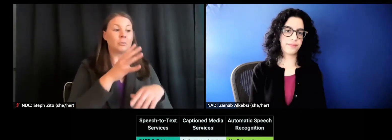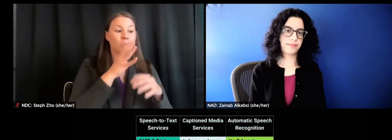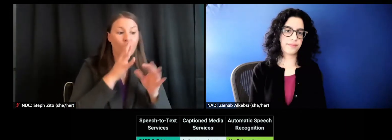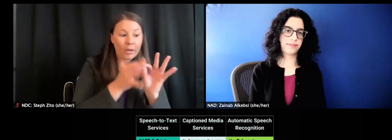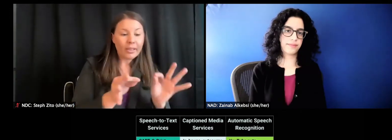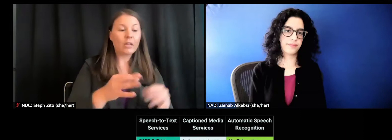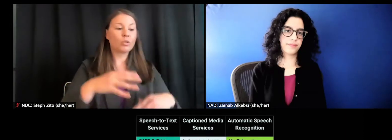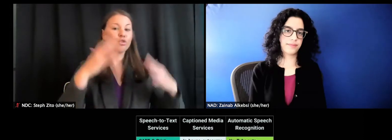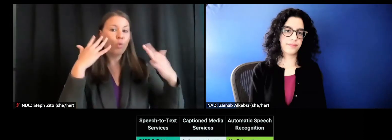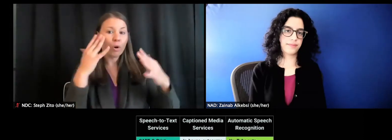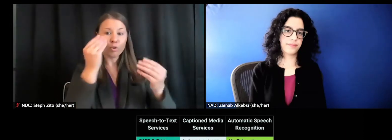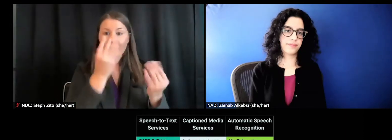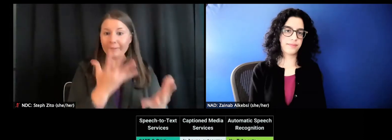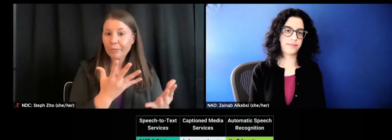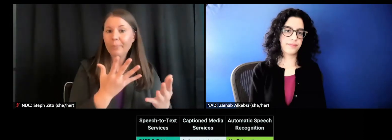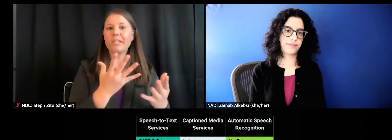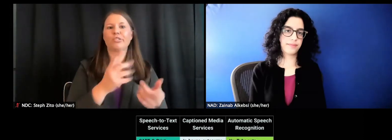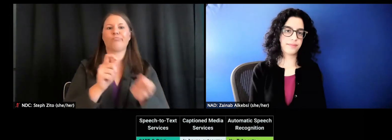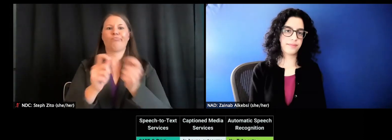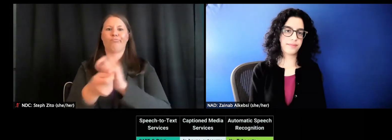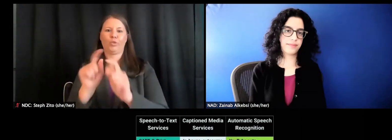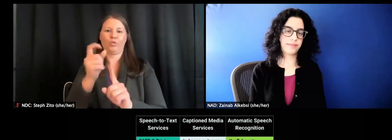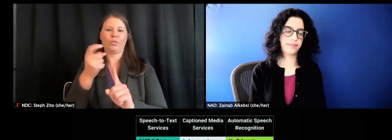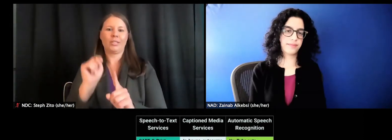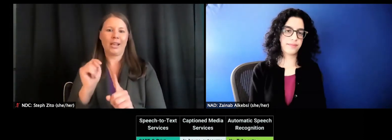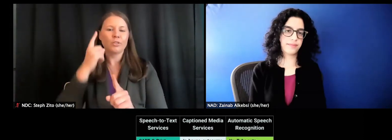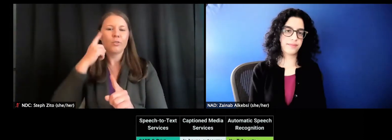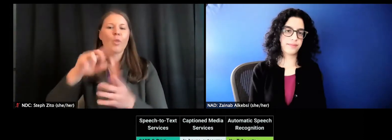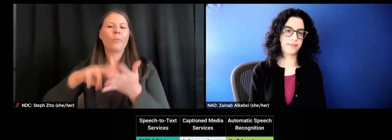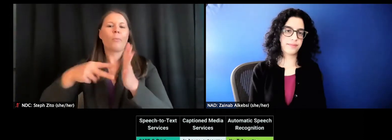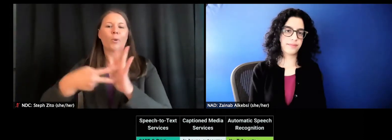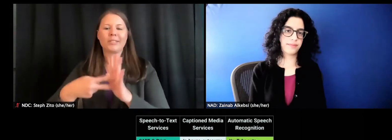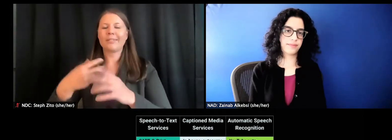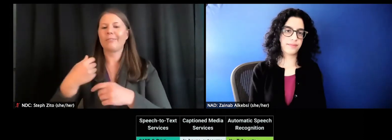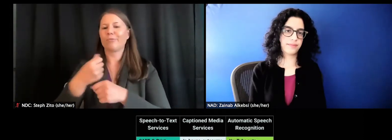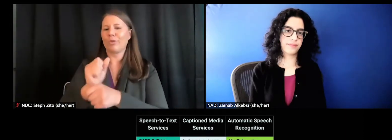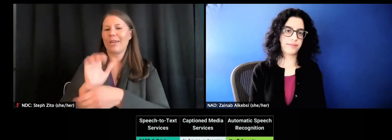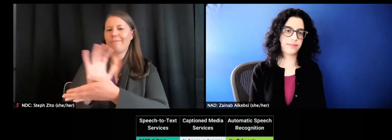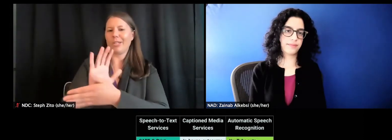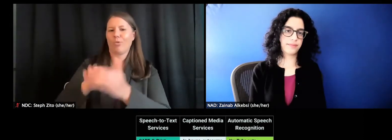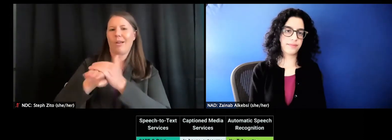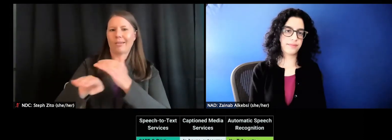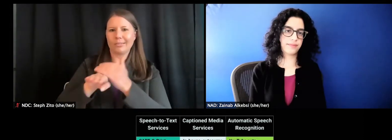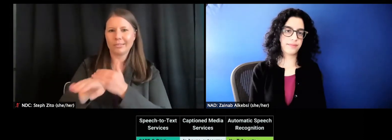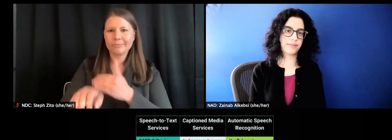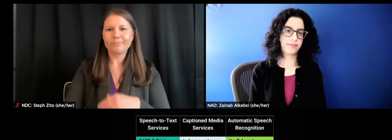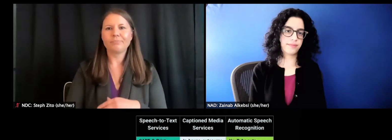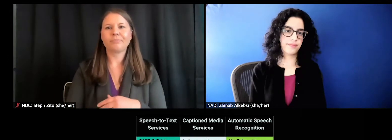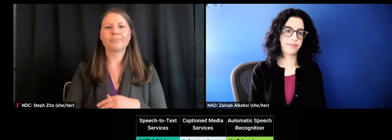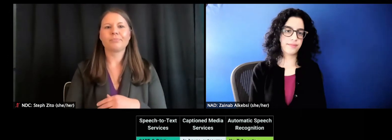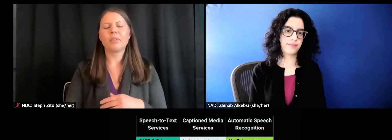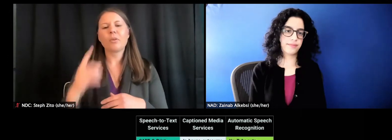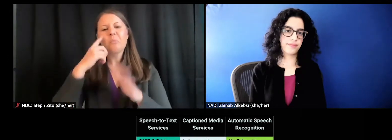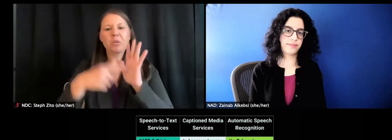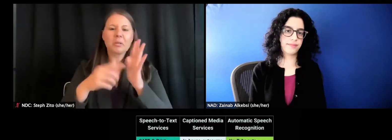spoken language and auditory information into next for the purposes of making media accessible.